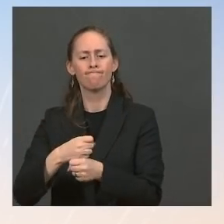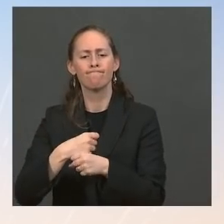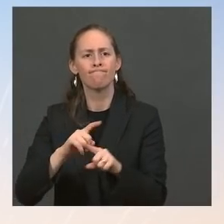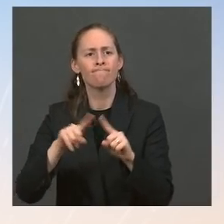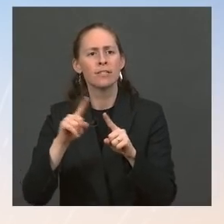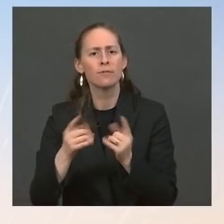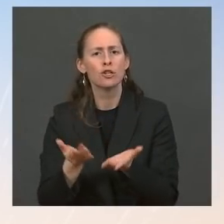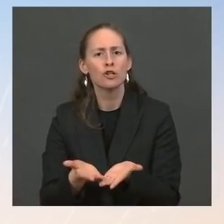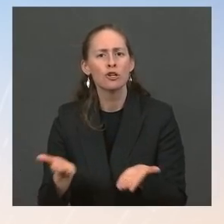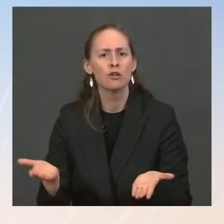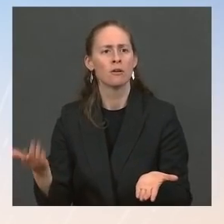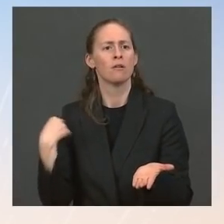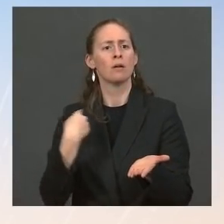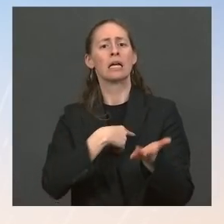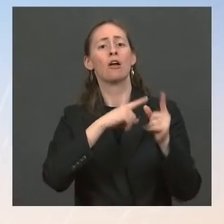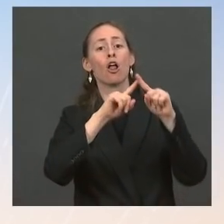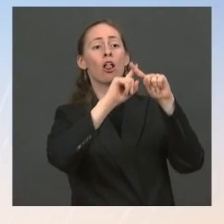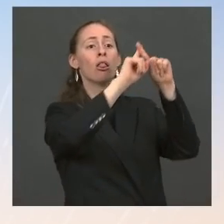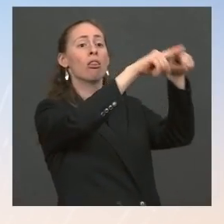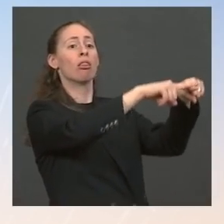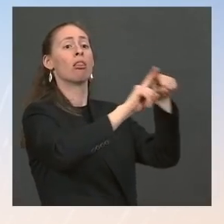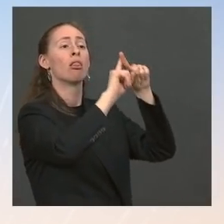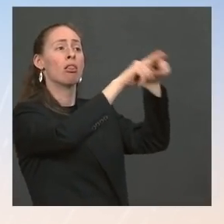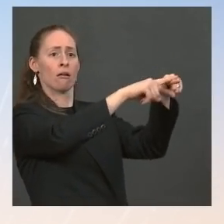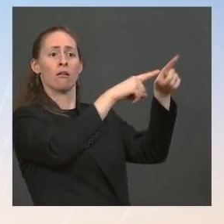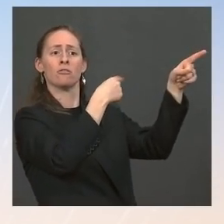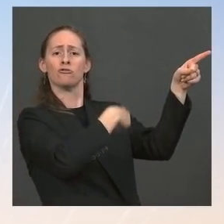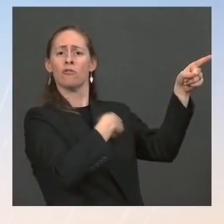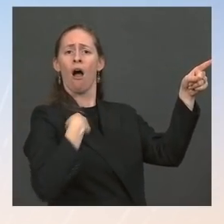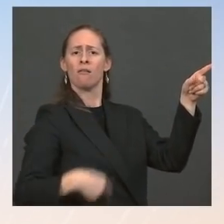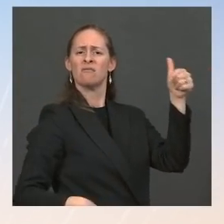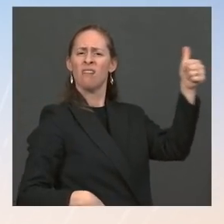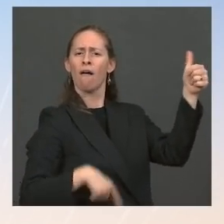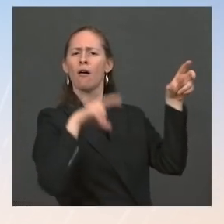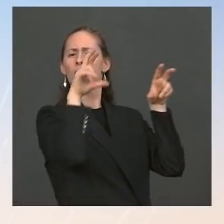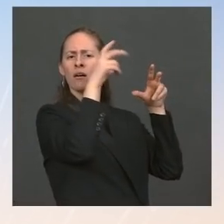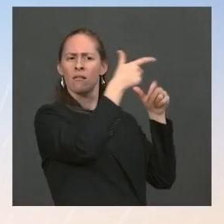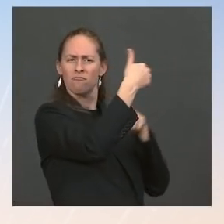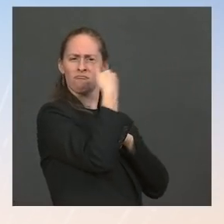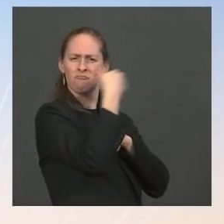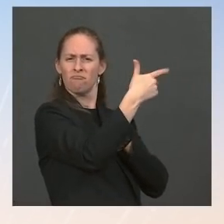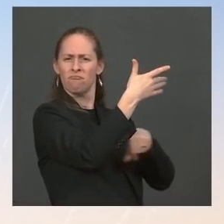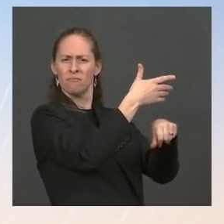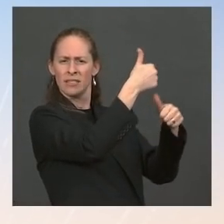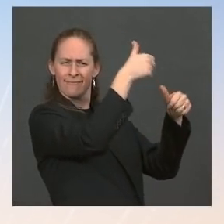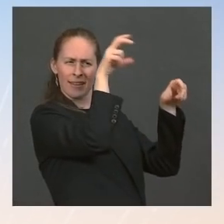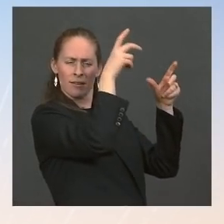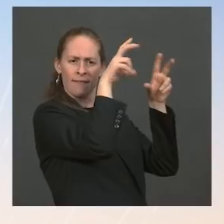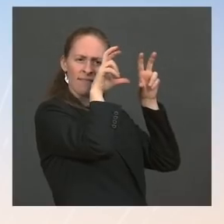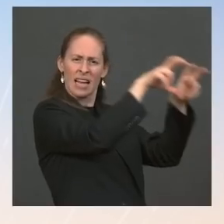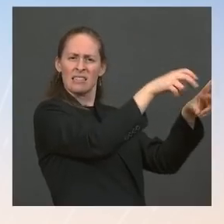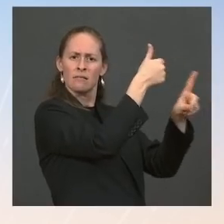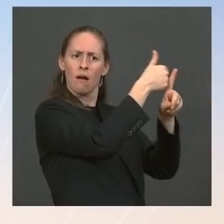So, it is a very key and pivotal component of our -- of the President's commitment to, you know,